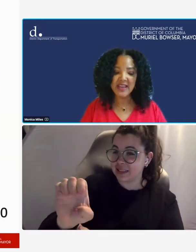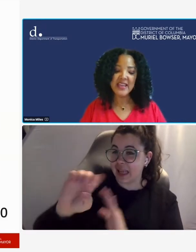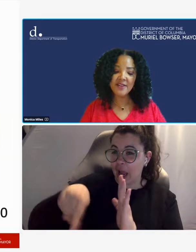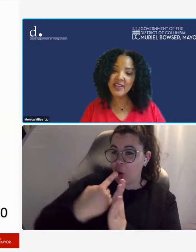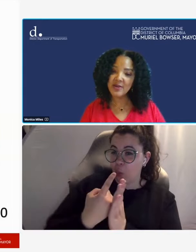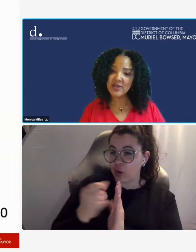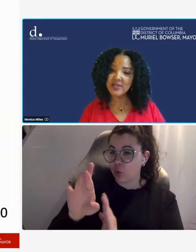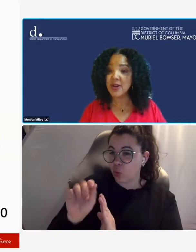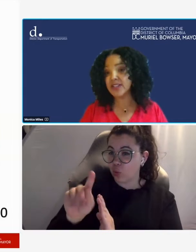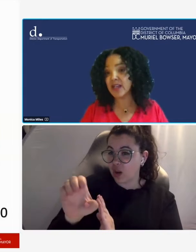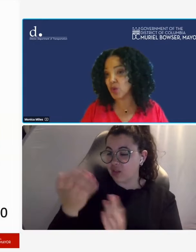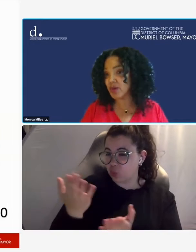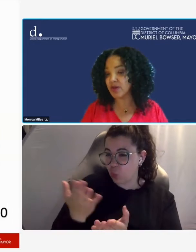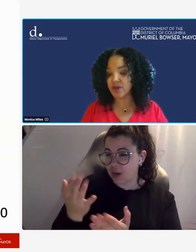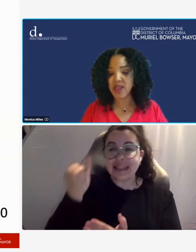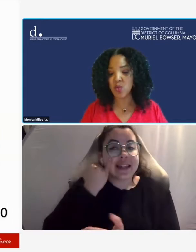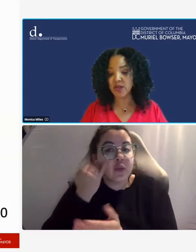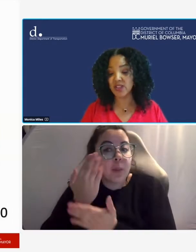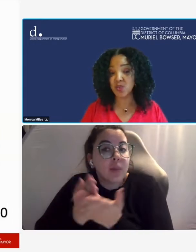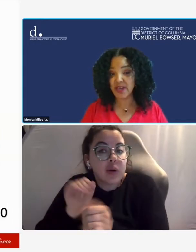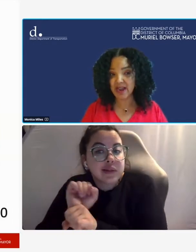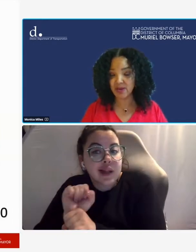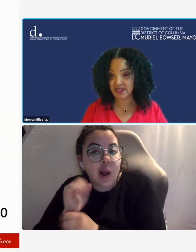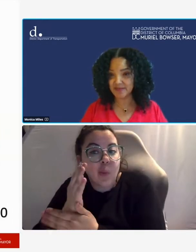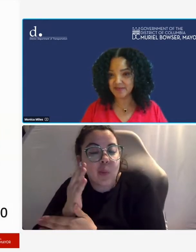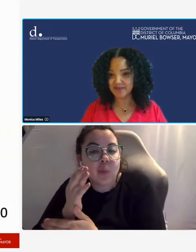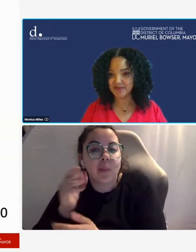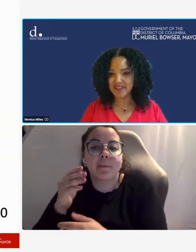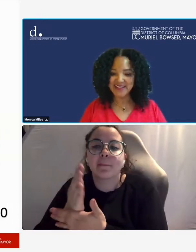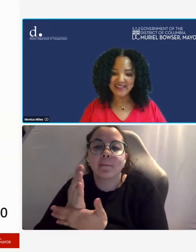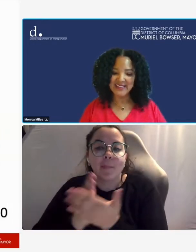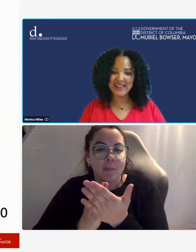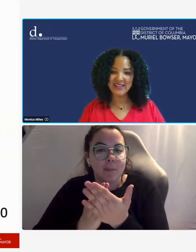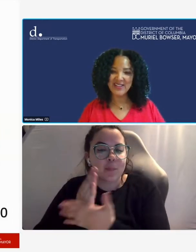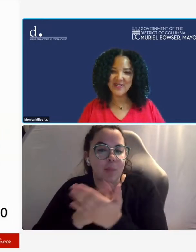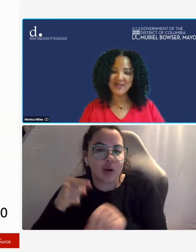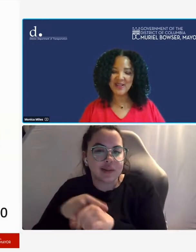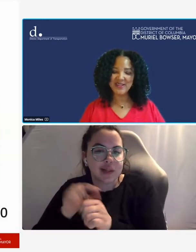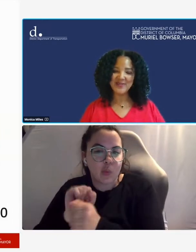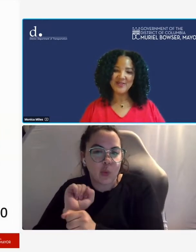if he was a part-time worker that worked 20 hours and i'll give you i'll give you